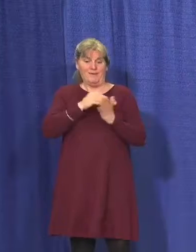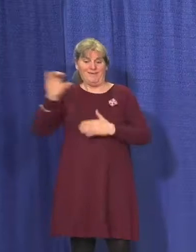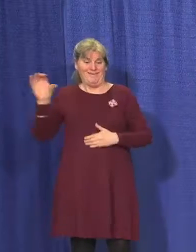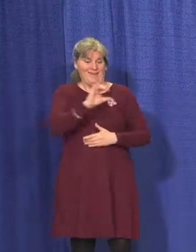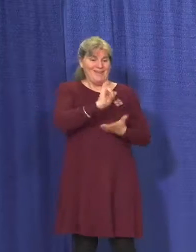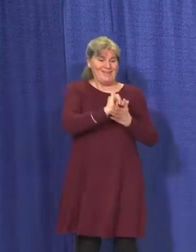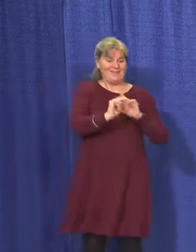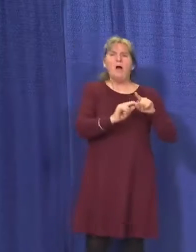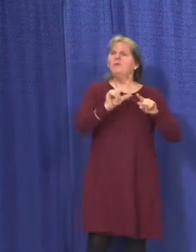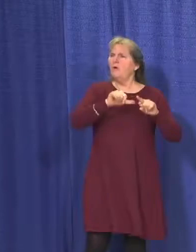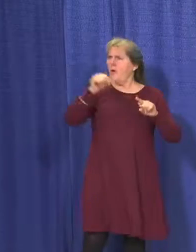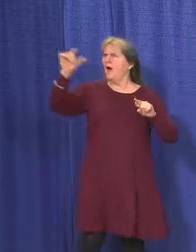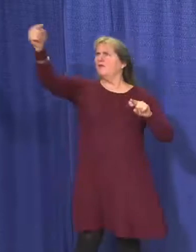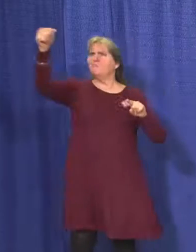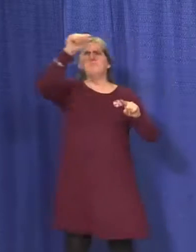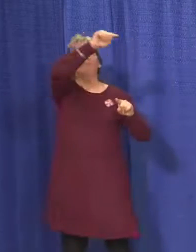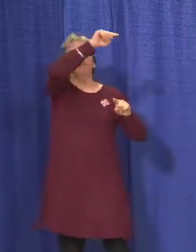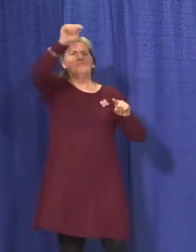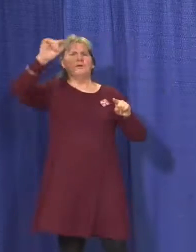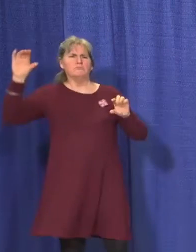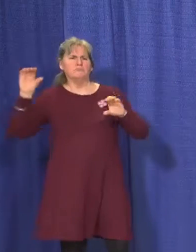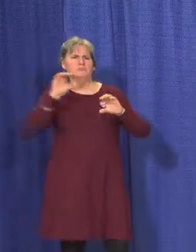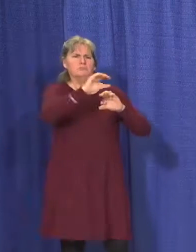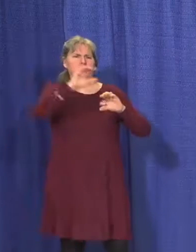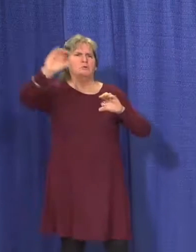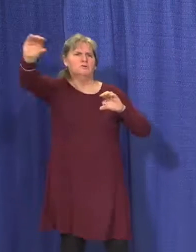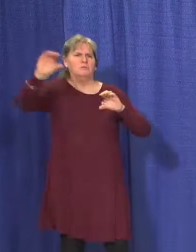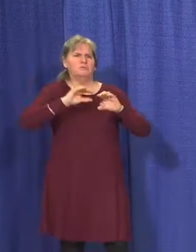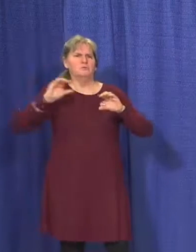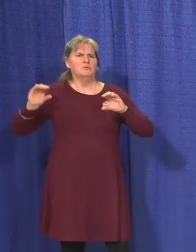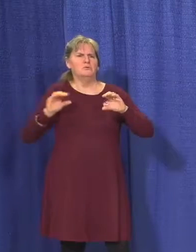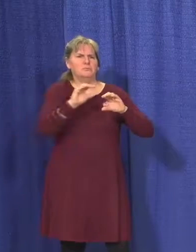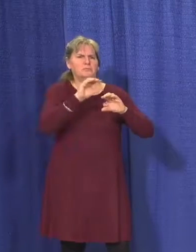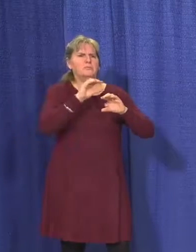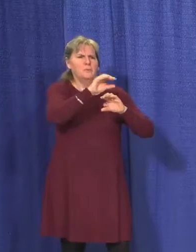We will see you significant input from our communities in our partners so they come to the